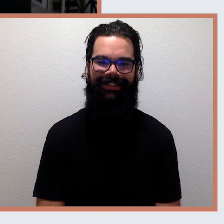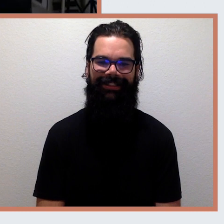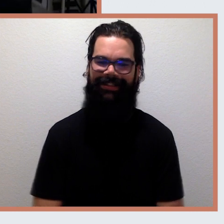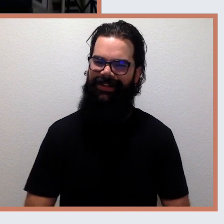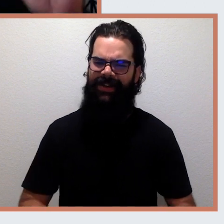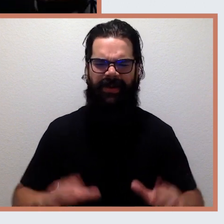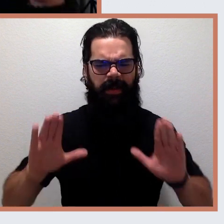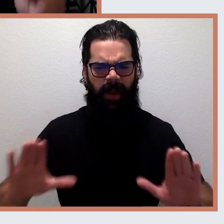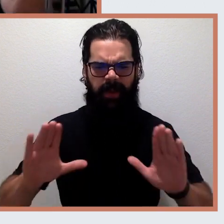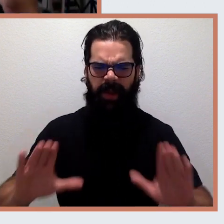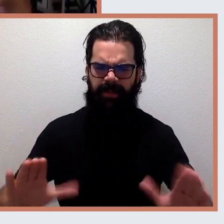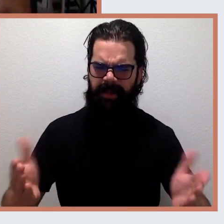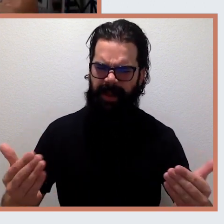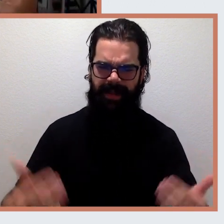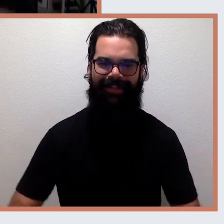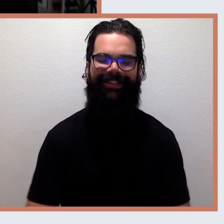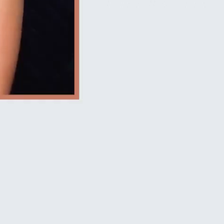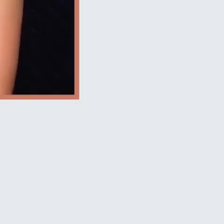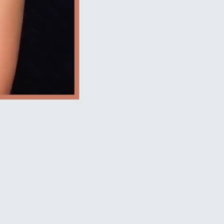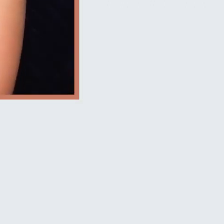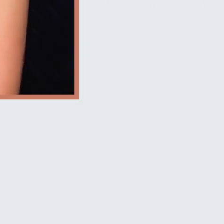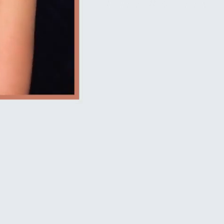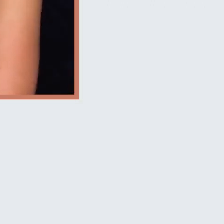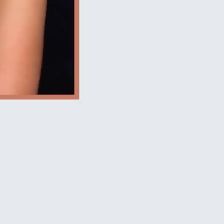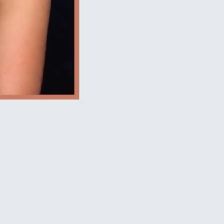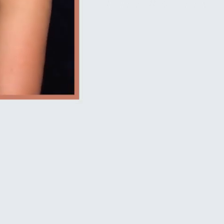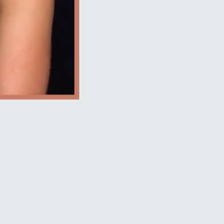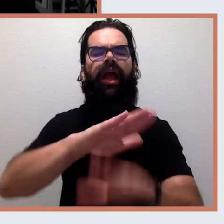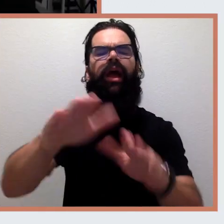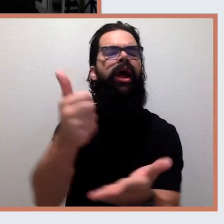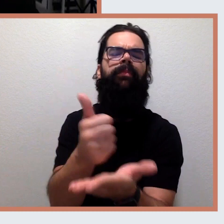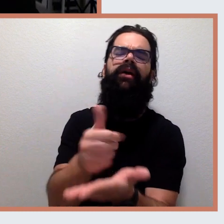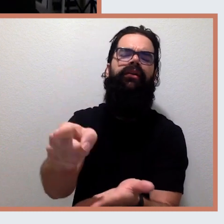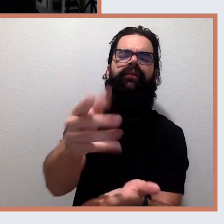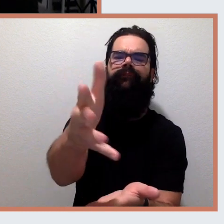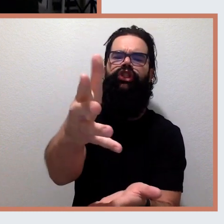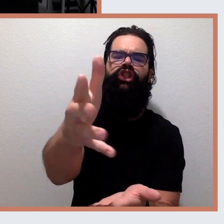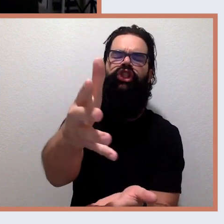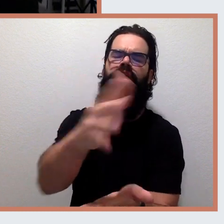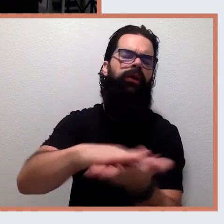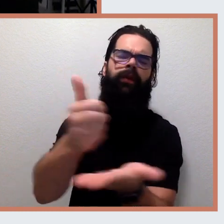And it works. I mean, it pushed you to do your best, right? I will say that. Don't help her. Brought out the competitive side in you.